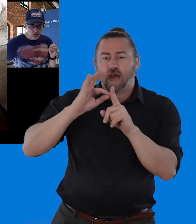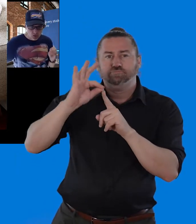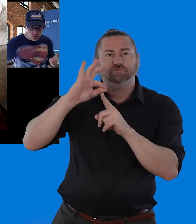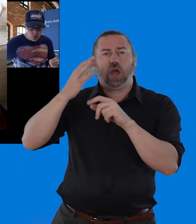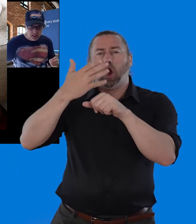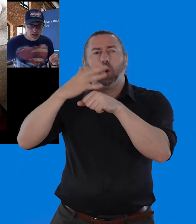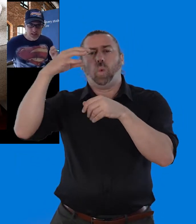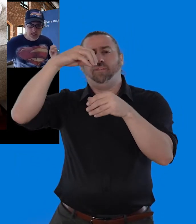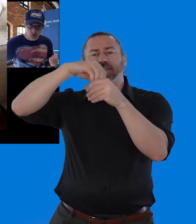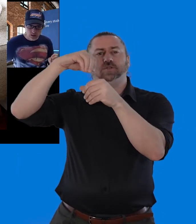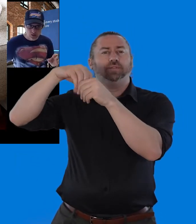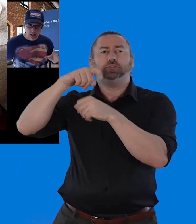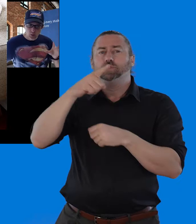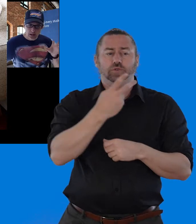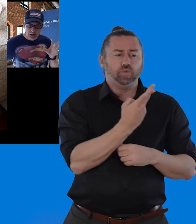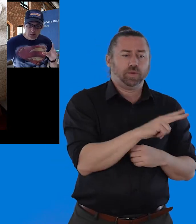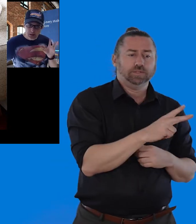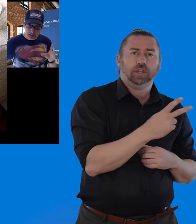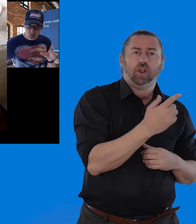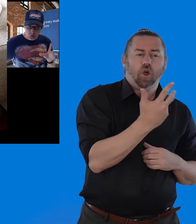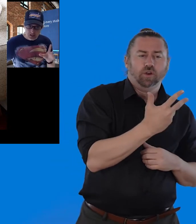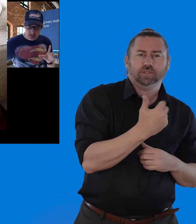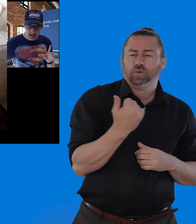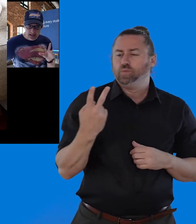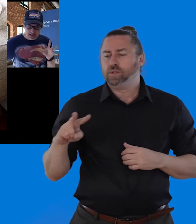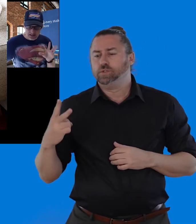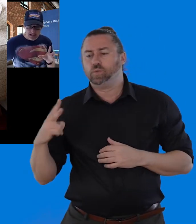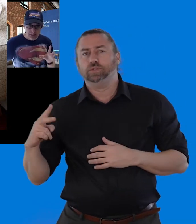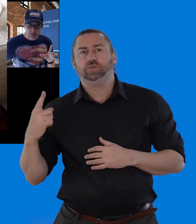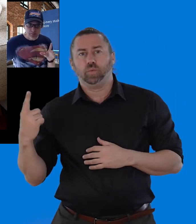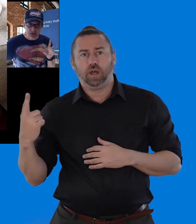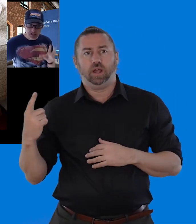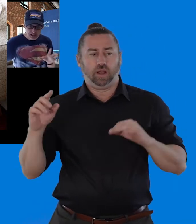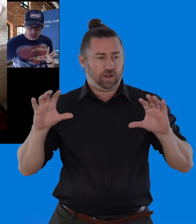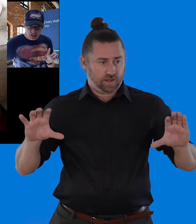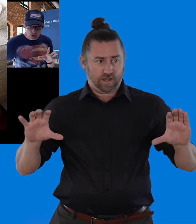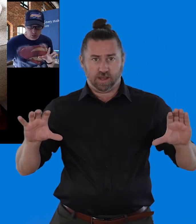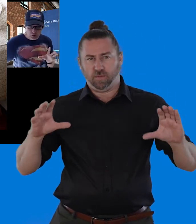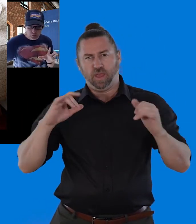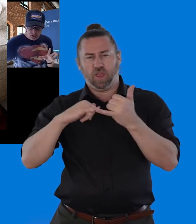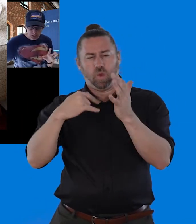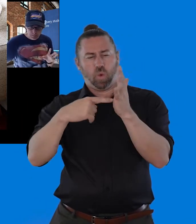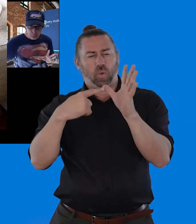And if you're on 2019 or 2021, this will stay static, but this is installed on your machine.